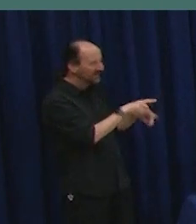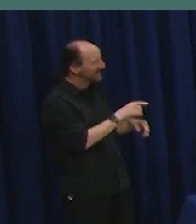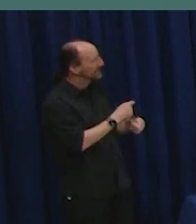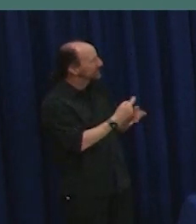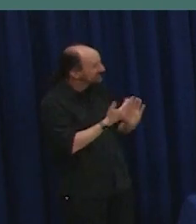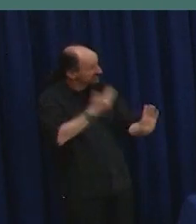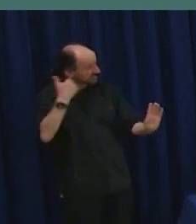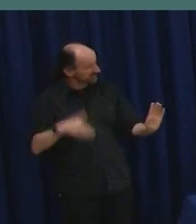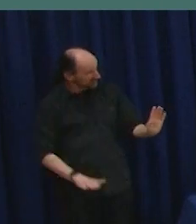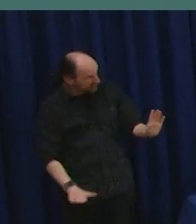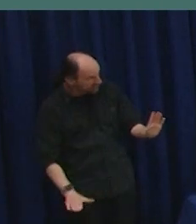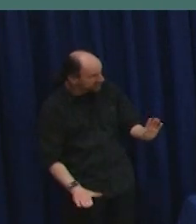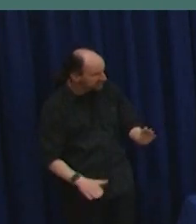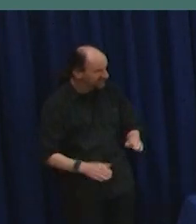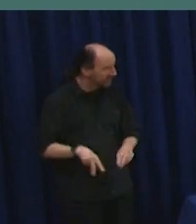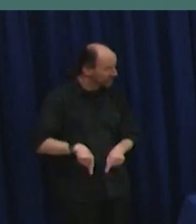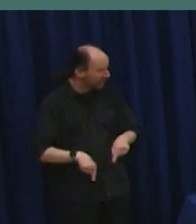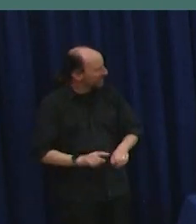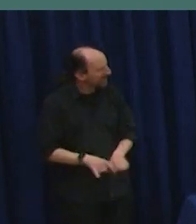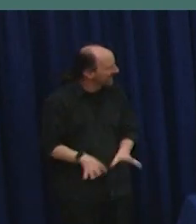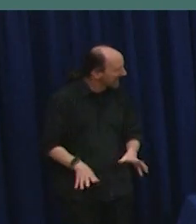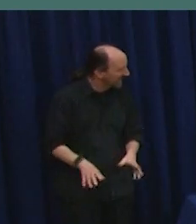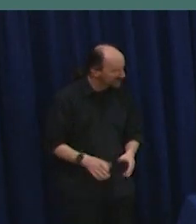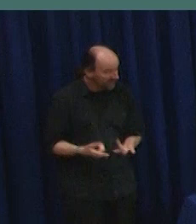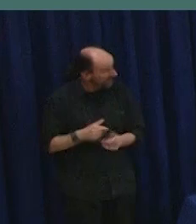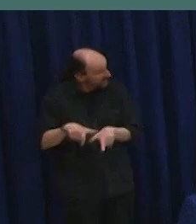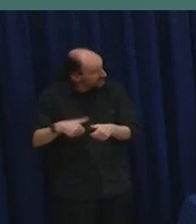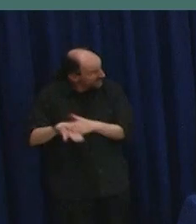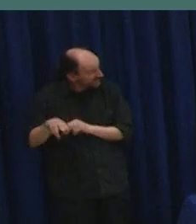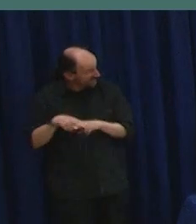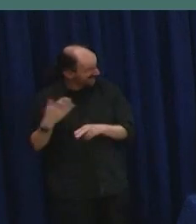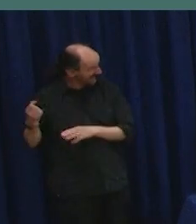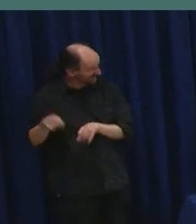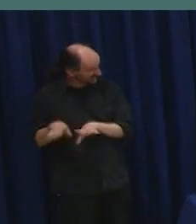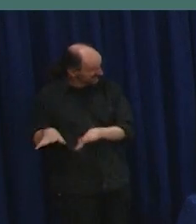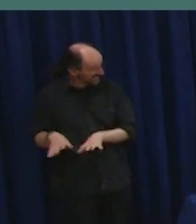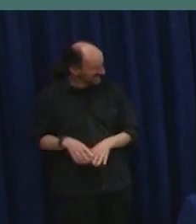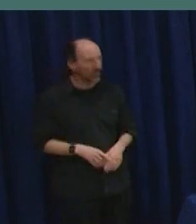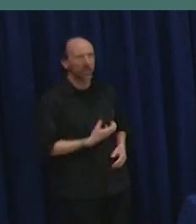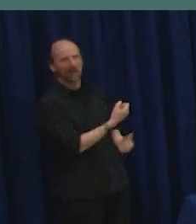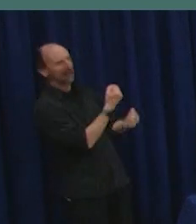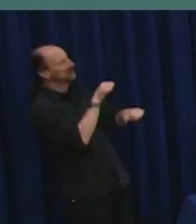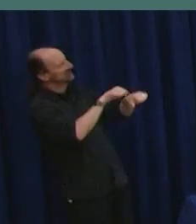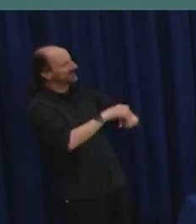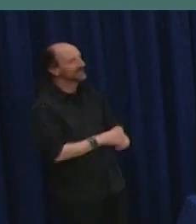as a toddler, who's got it in the family, you'll always find somebody, at least one. Different with